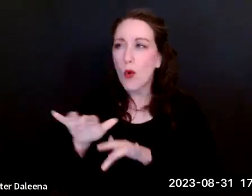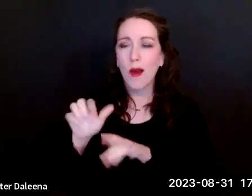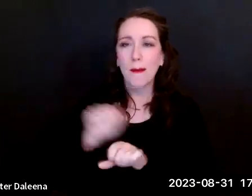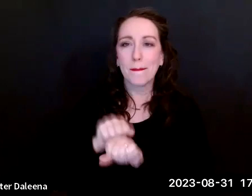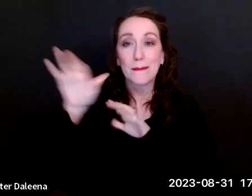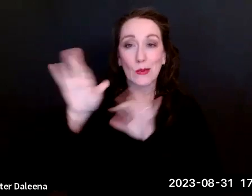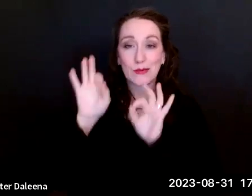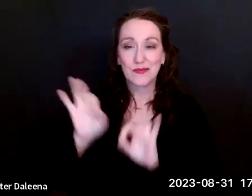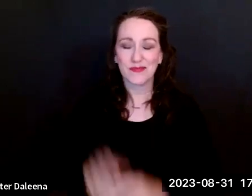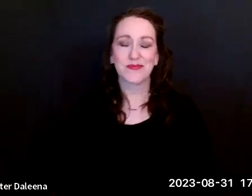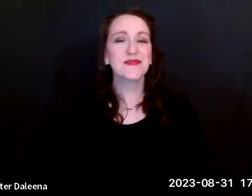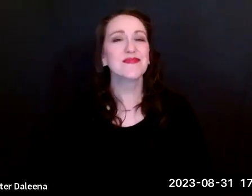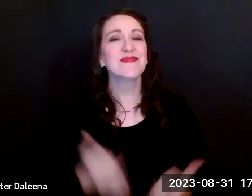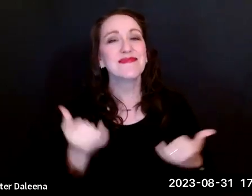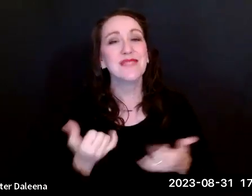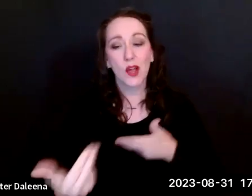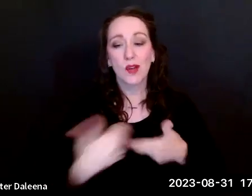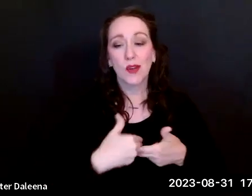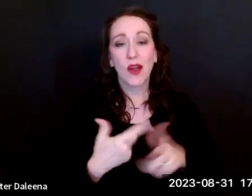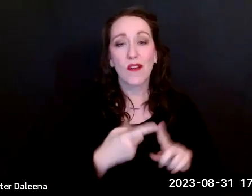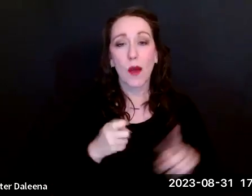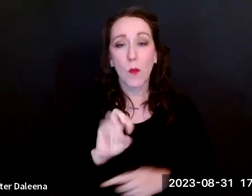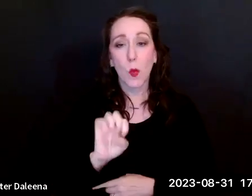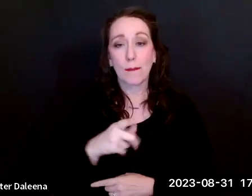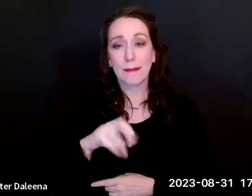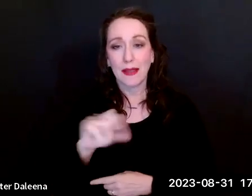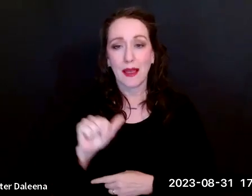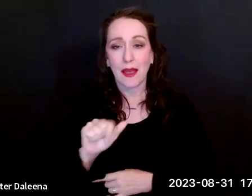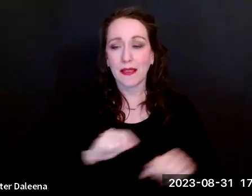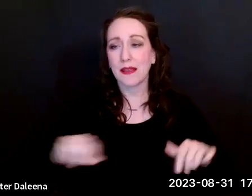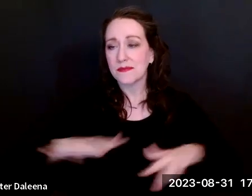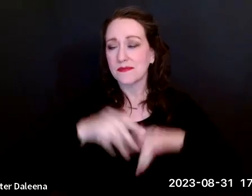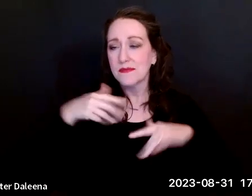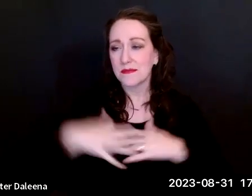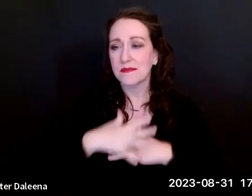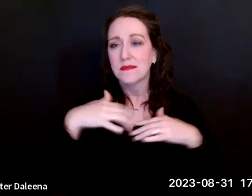I'm joining this webinar from Olympia on the ancestral unseated lands of the tribes we know